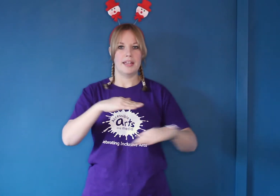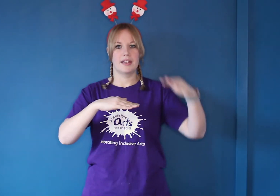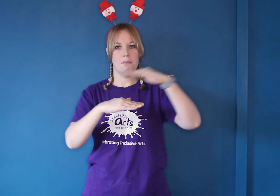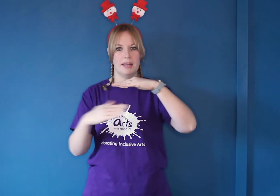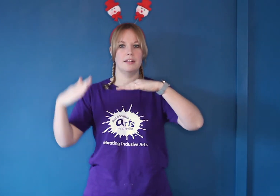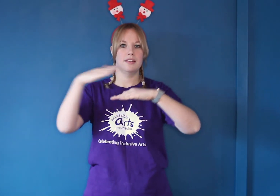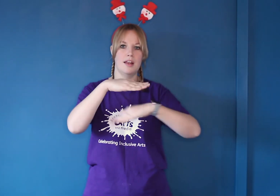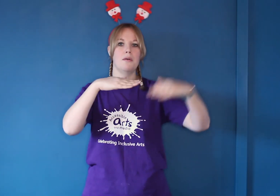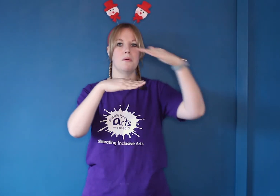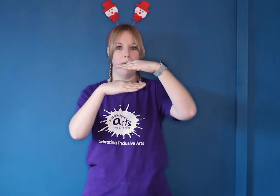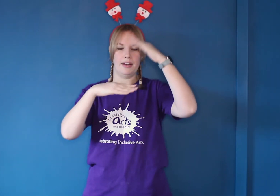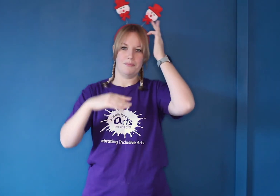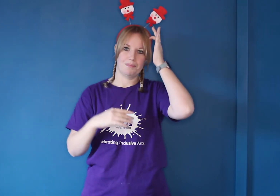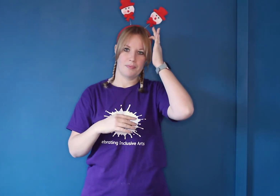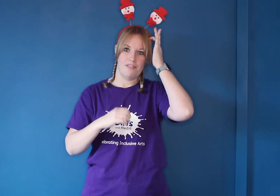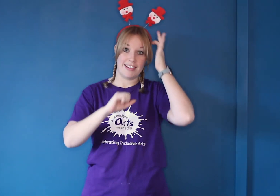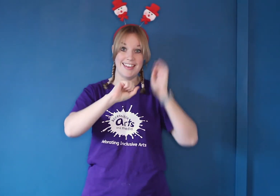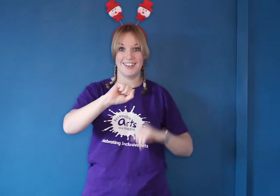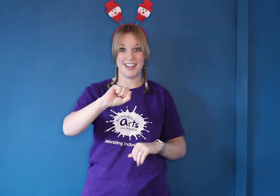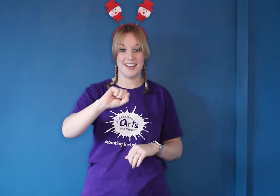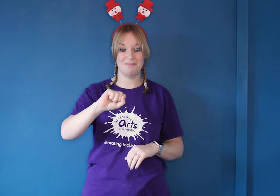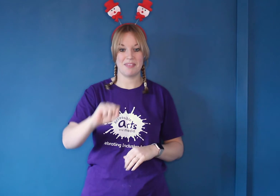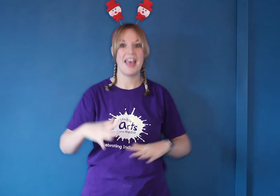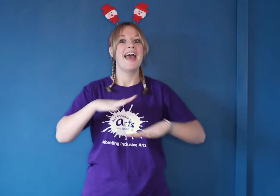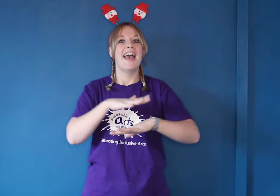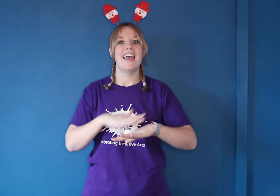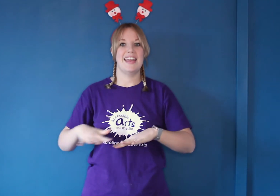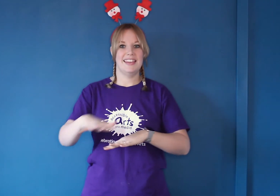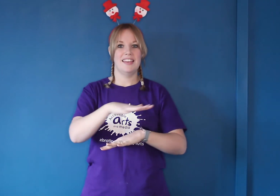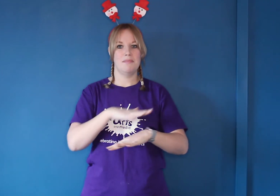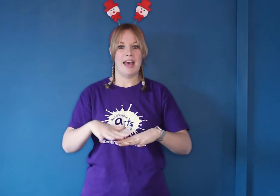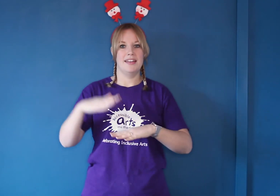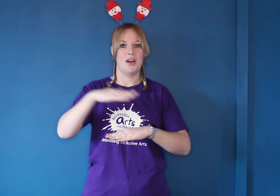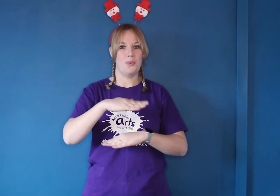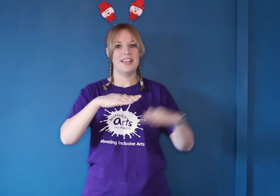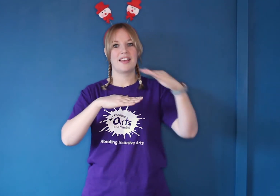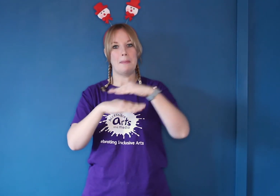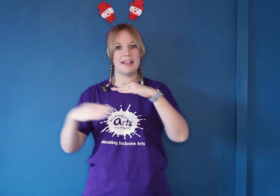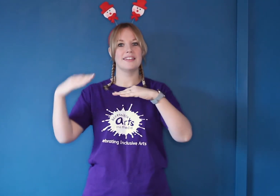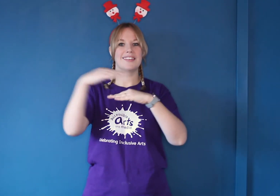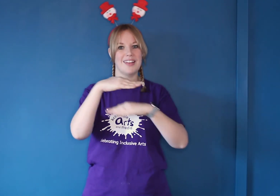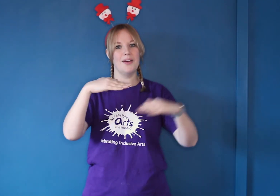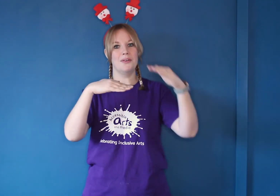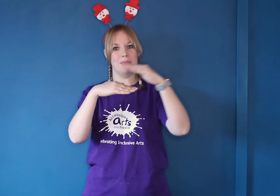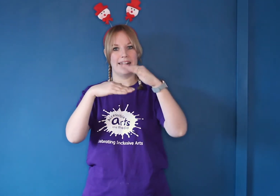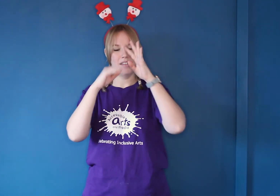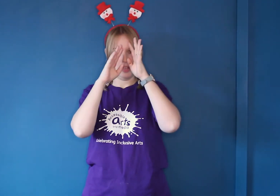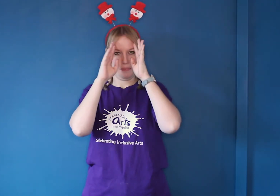We can build a snowman. Ready your turn. In the meadow we can build a snowman.